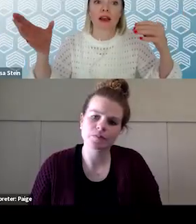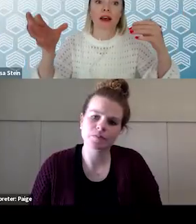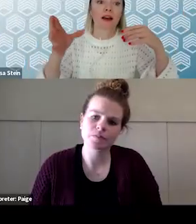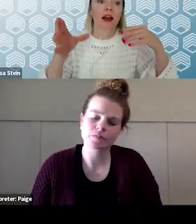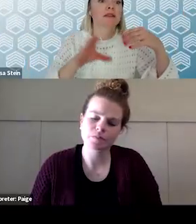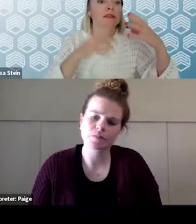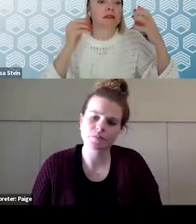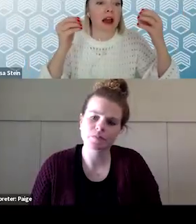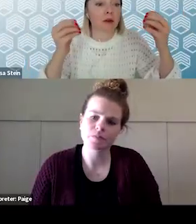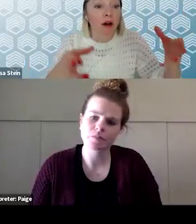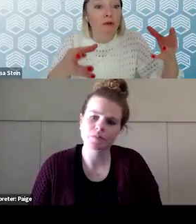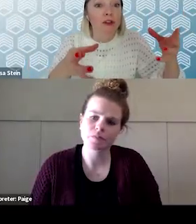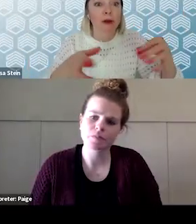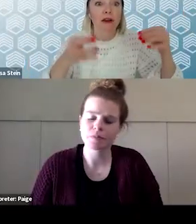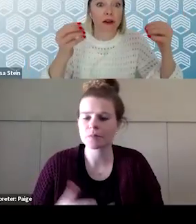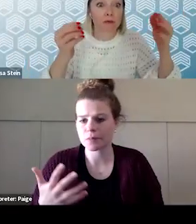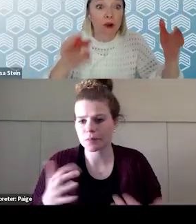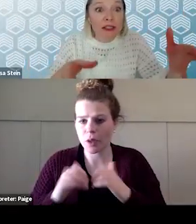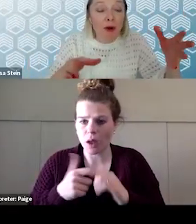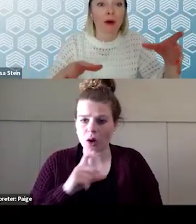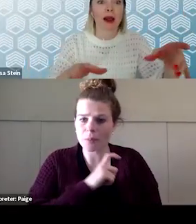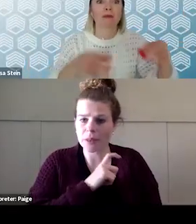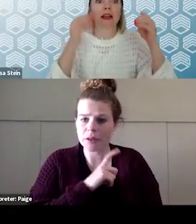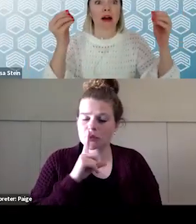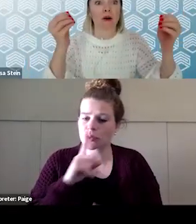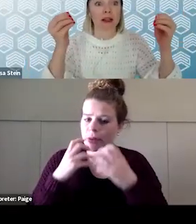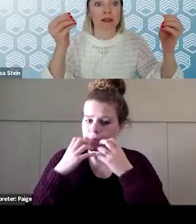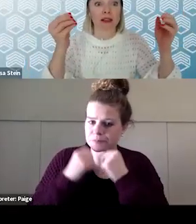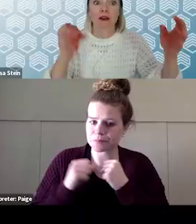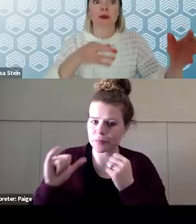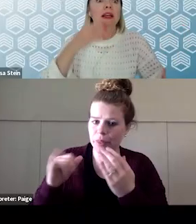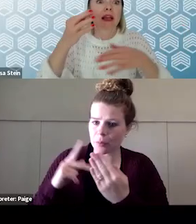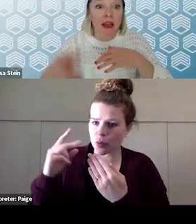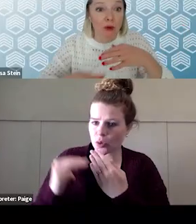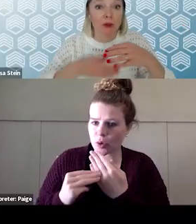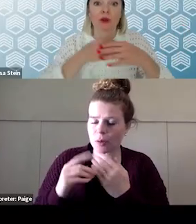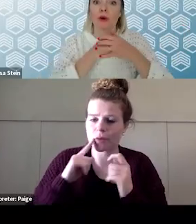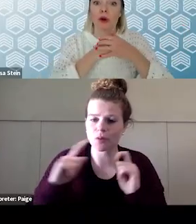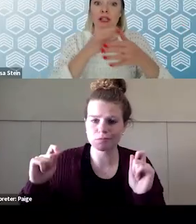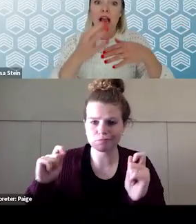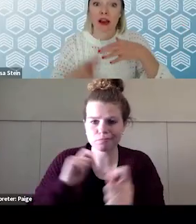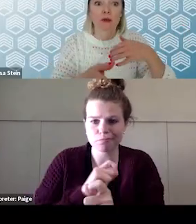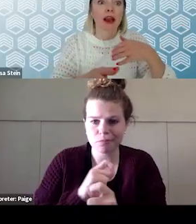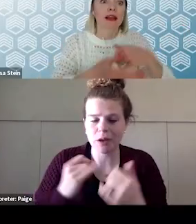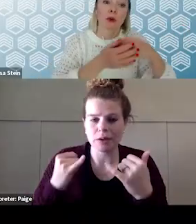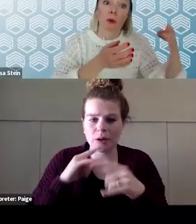in how law enforcement embraced the program and now is really engaging with your programs at higher rates,